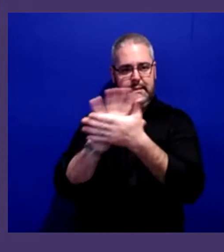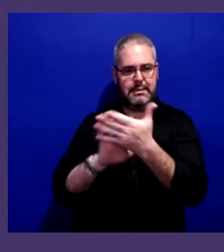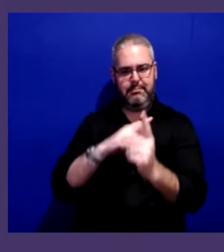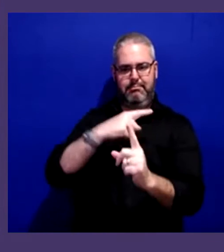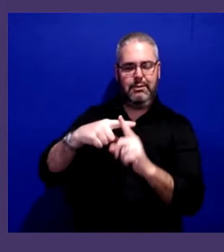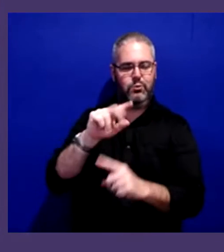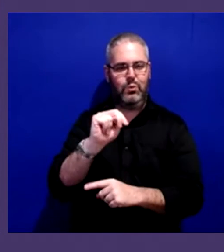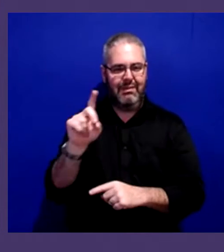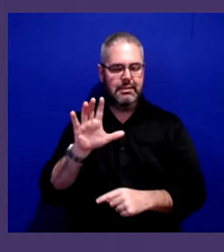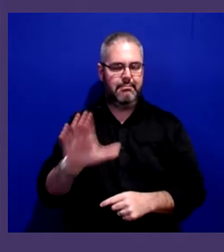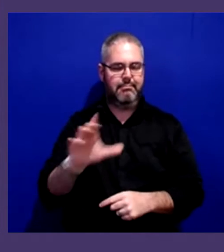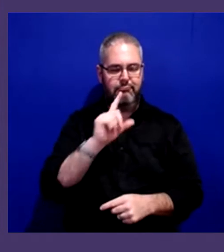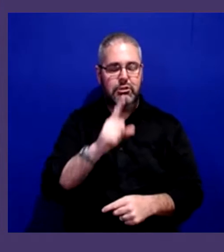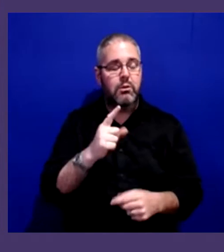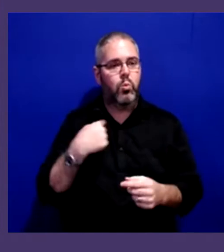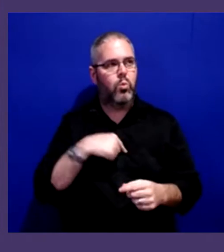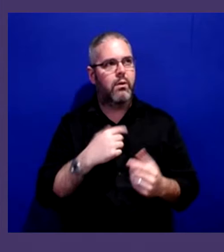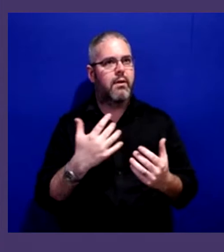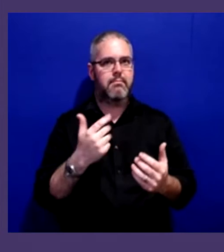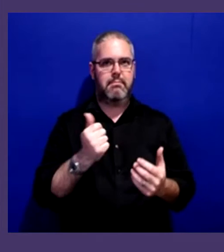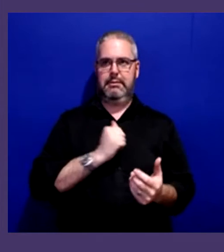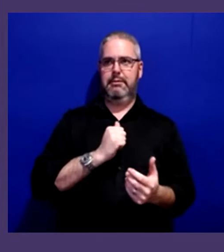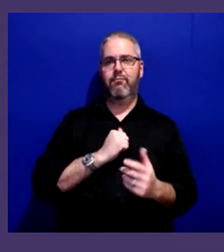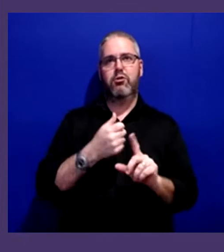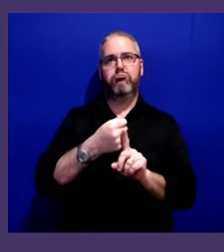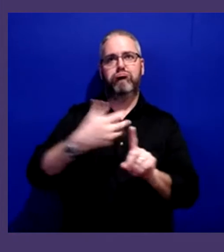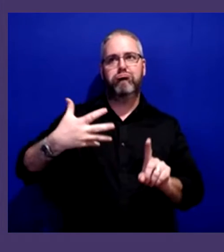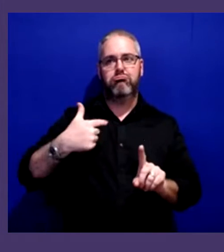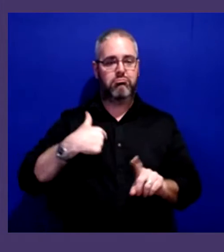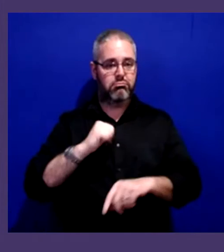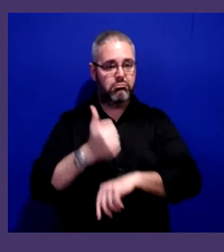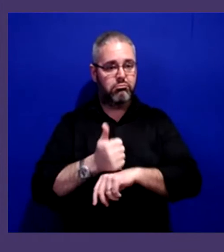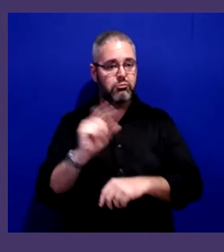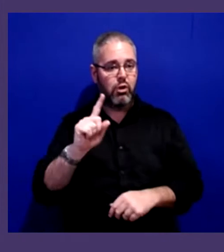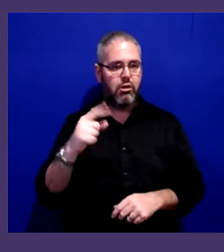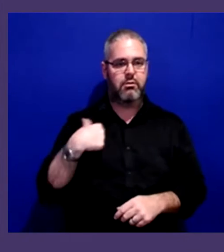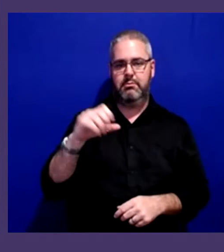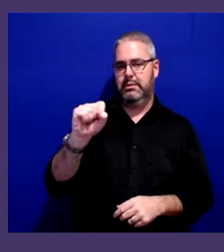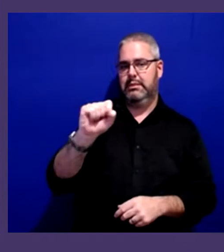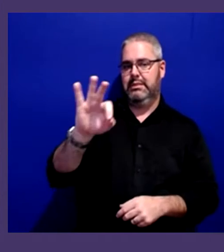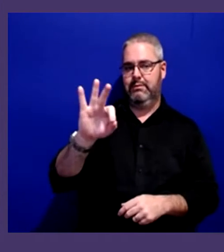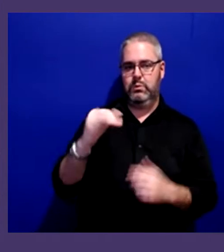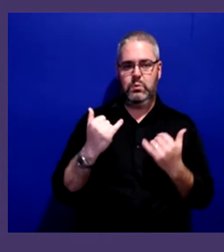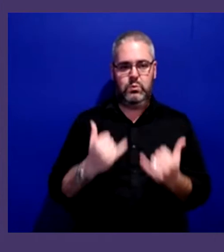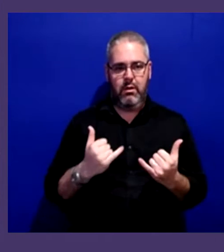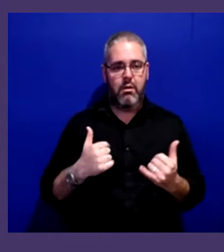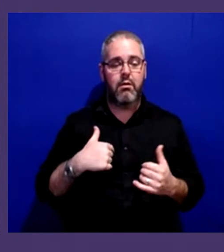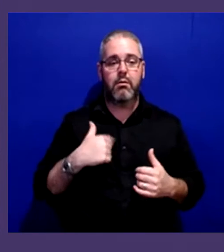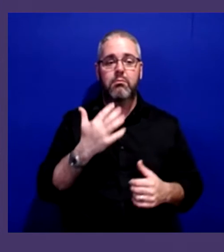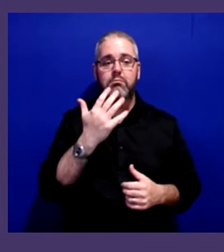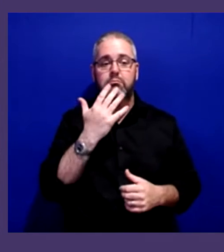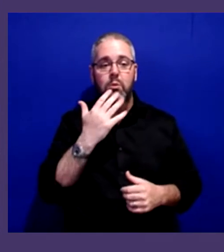A little bit about myself. I am based in San Francisco right now, and I am wearing a long black shirt.